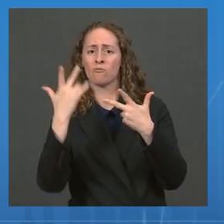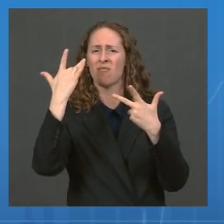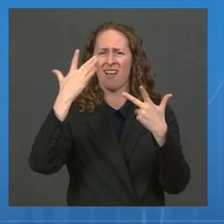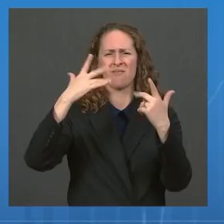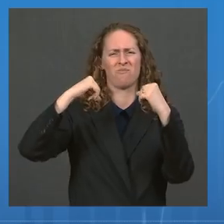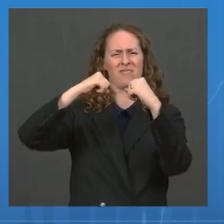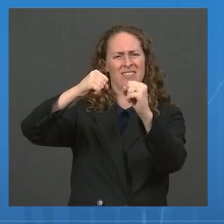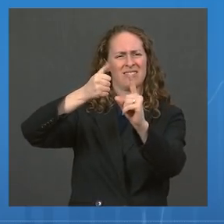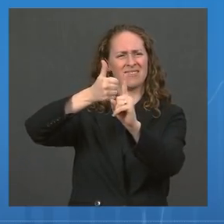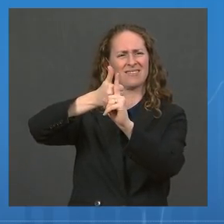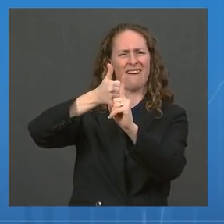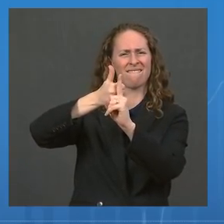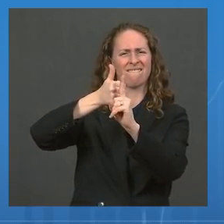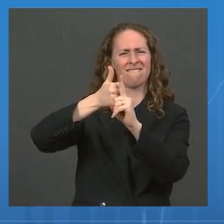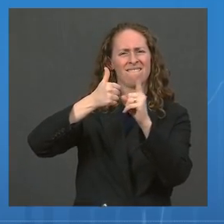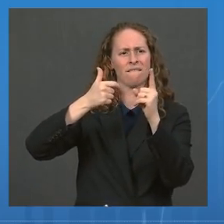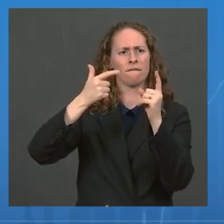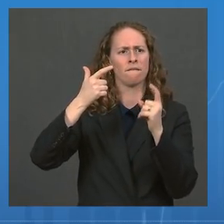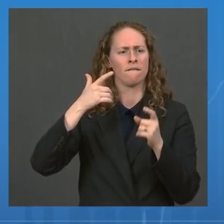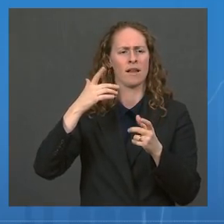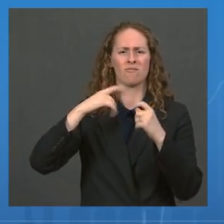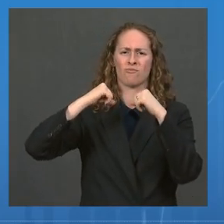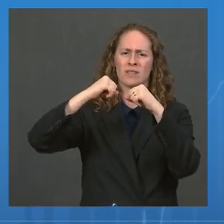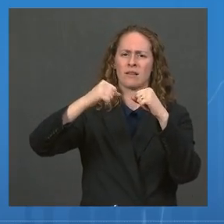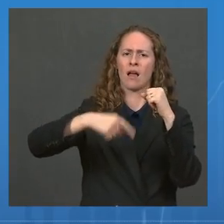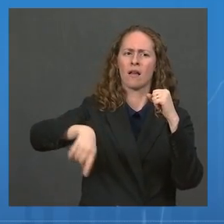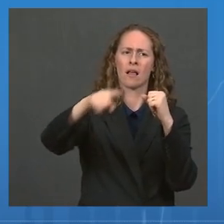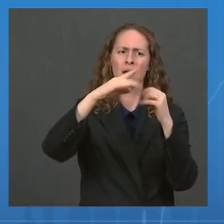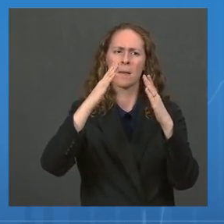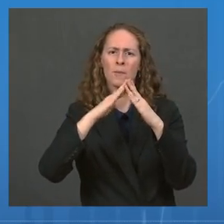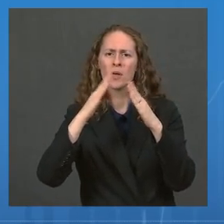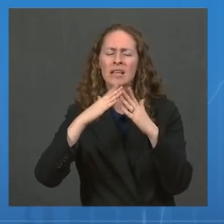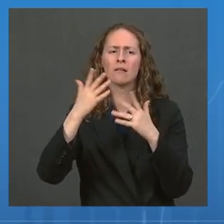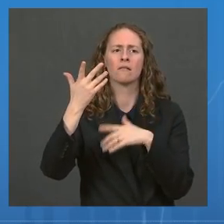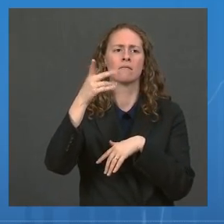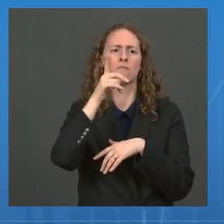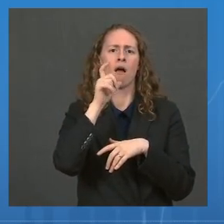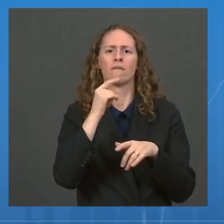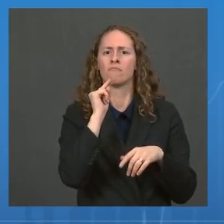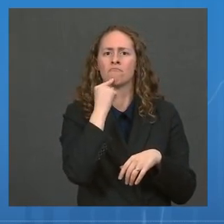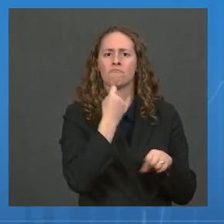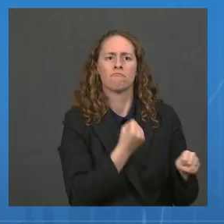from disease and hospitalization. Mr. Zients: Next question.